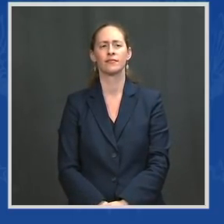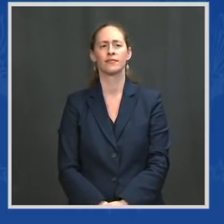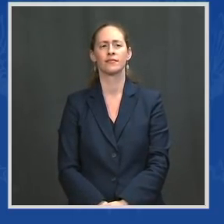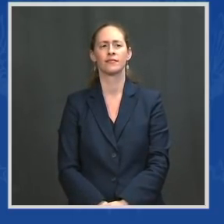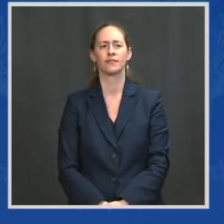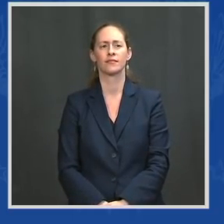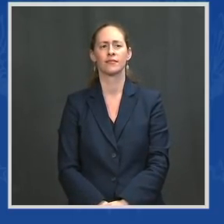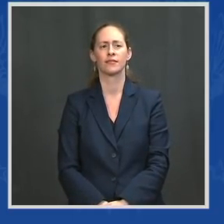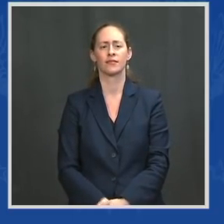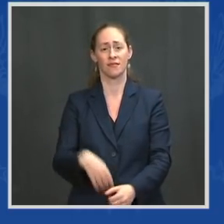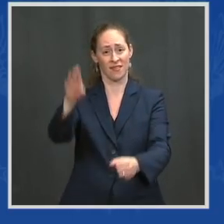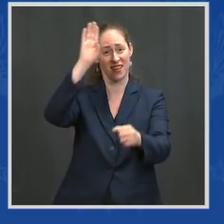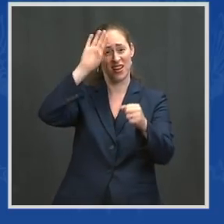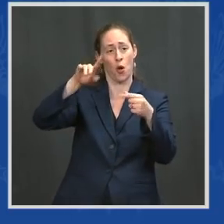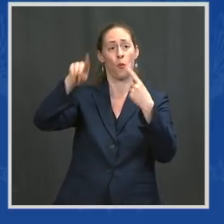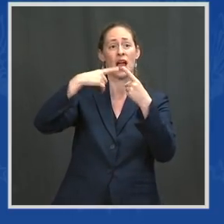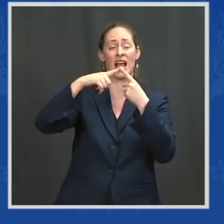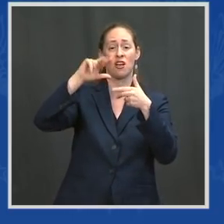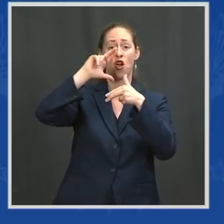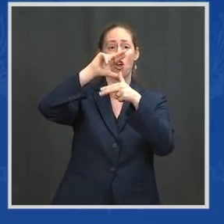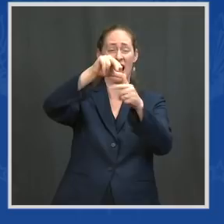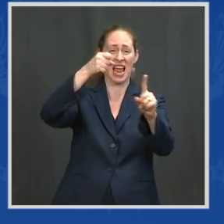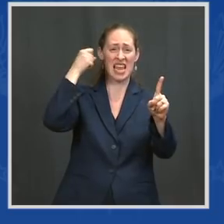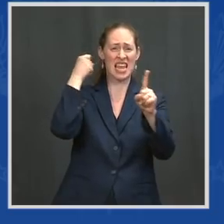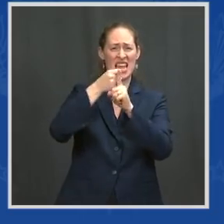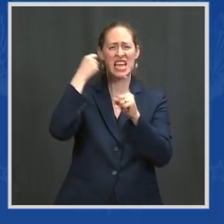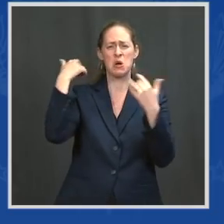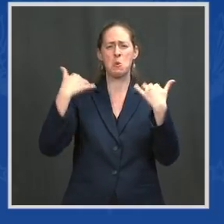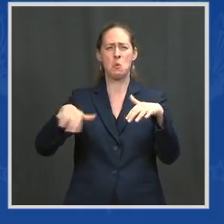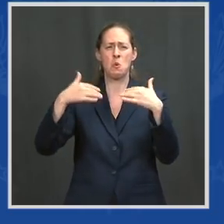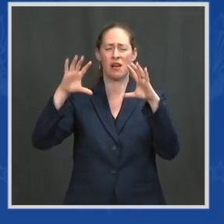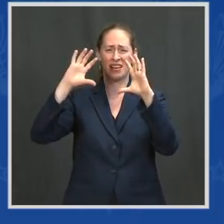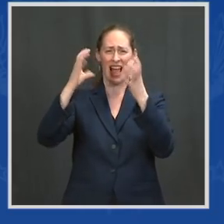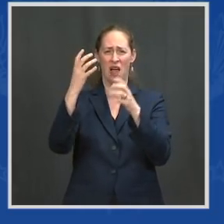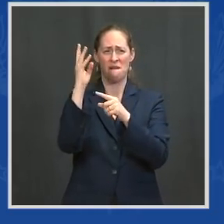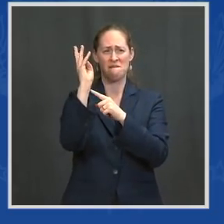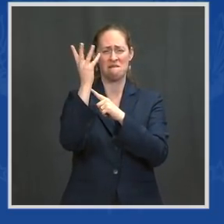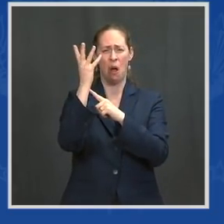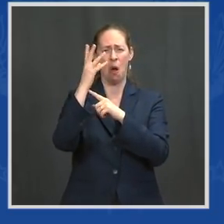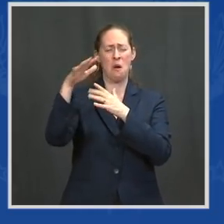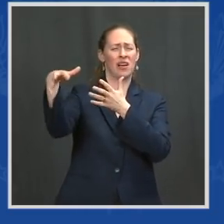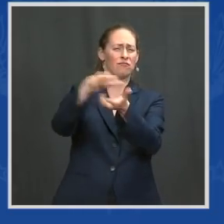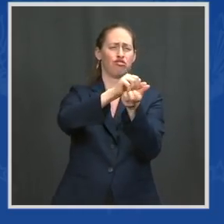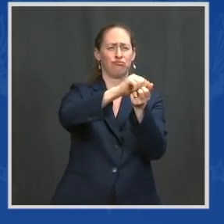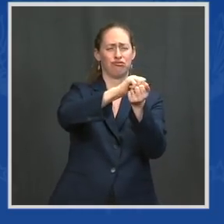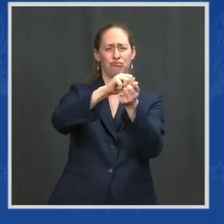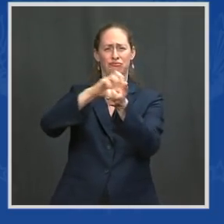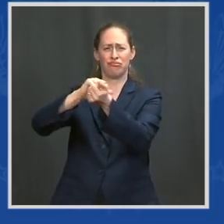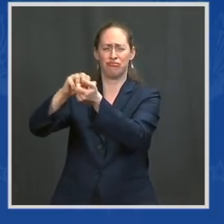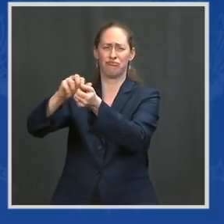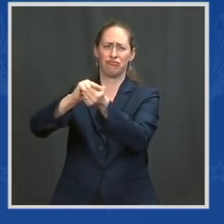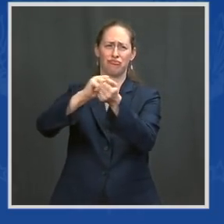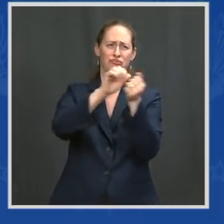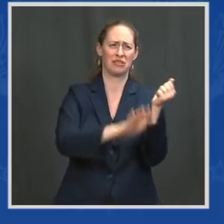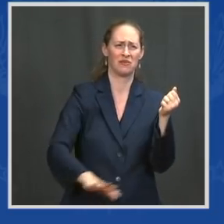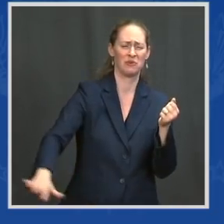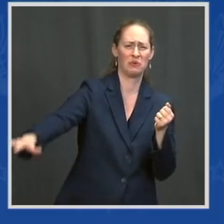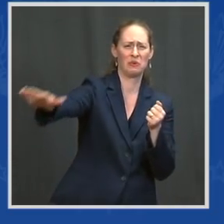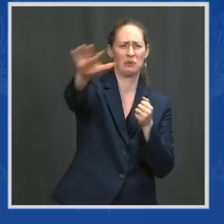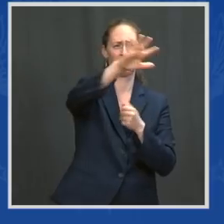In fact, the strongest hurricane to hit Louisiana since the 1850s. And then just a few weeks later